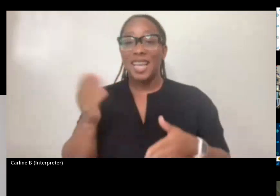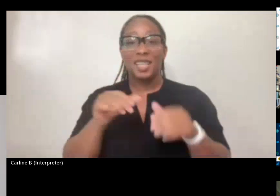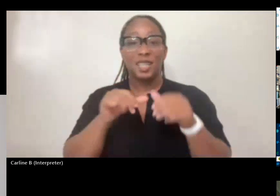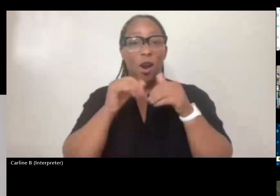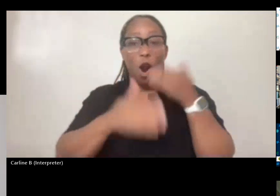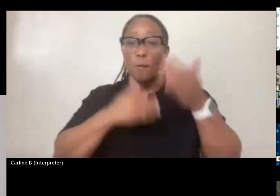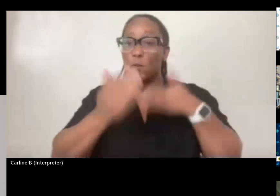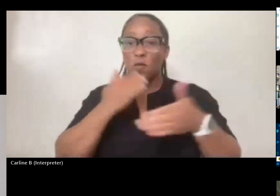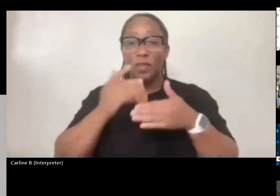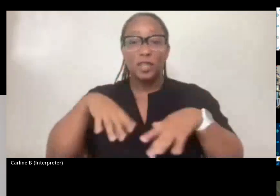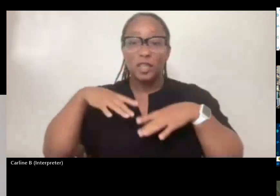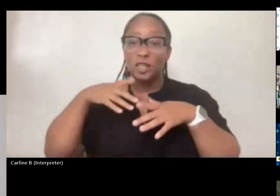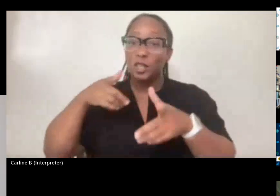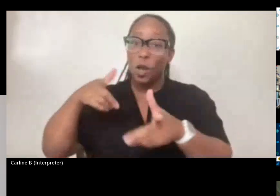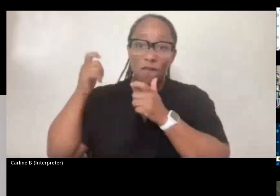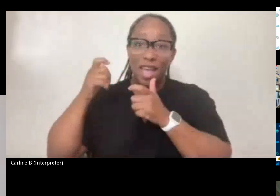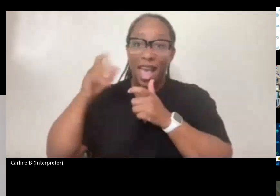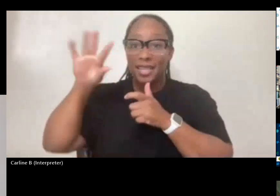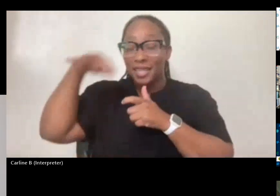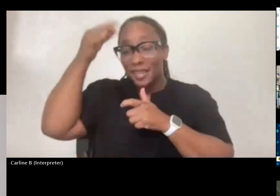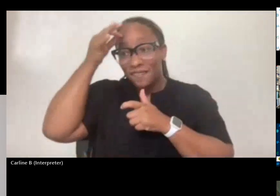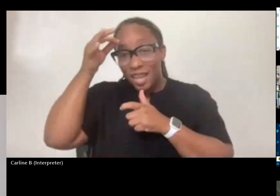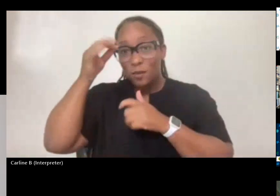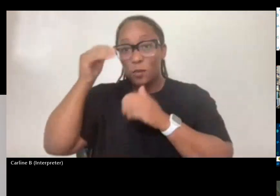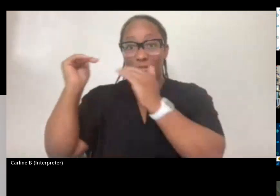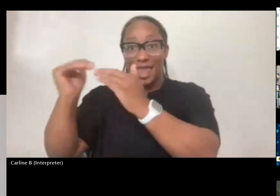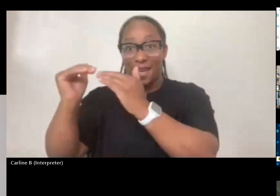So rapid at the federal level in the public sector.